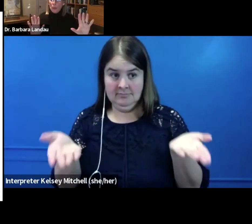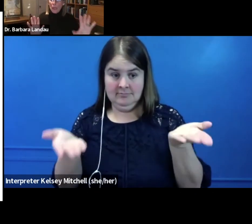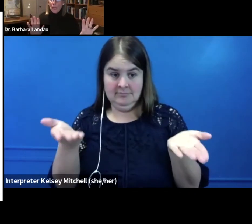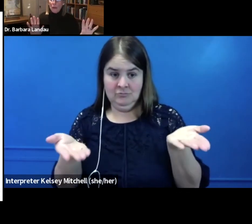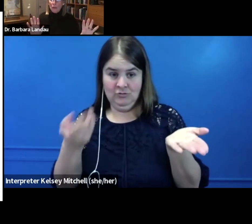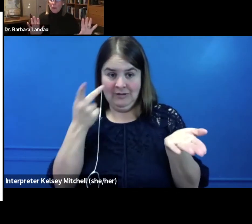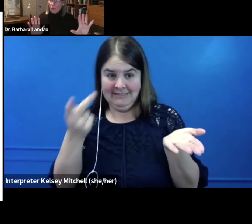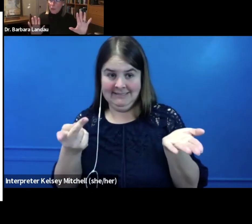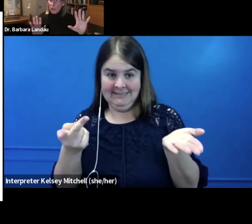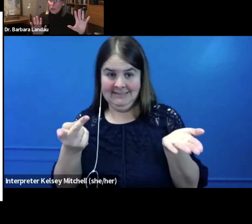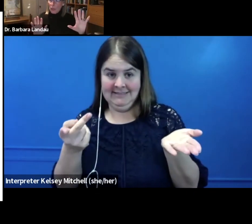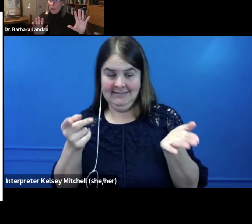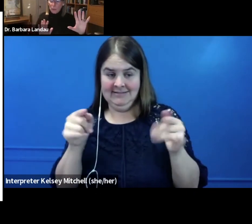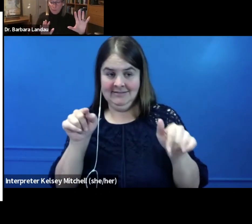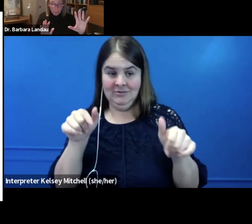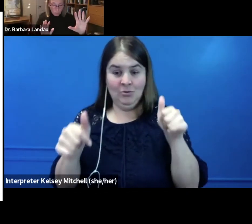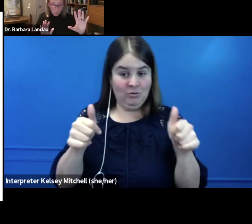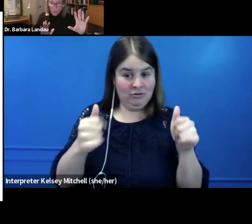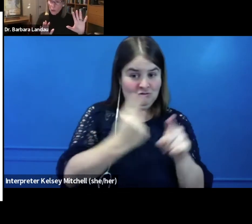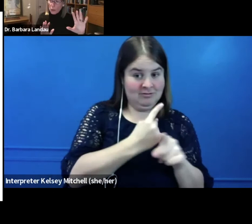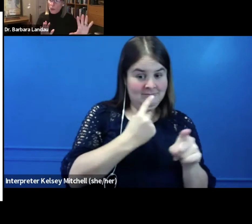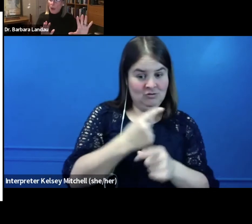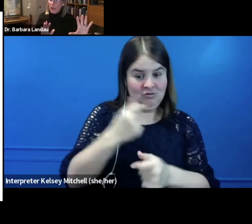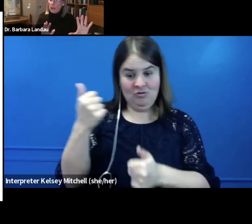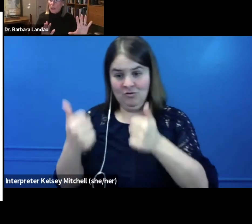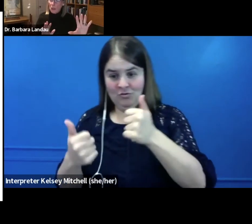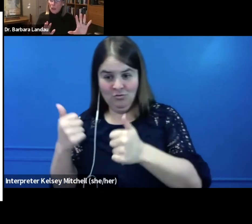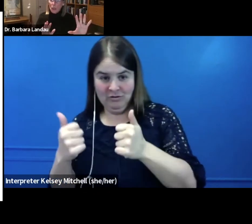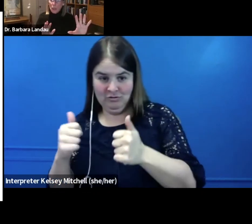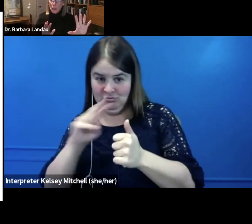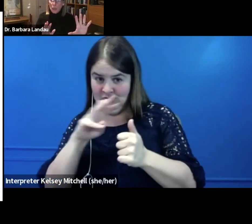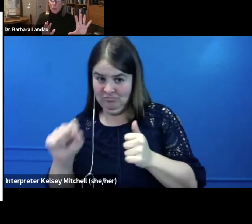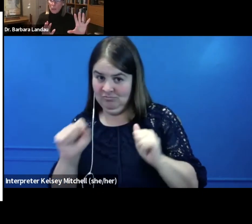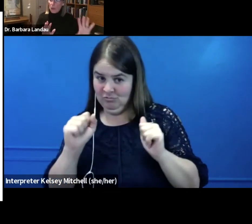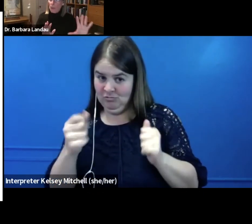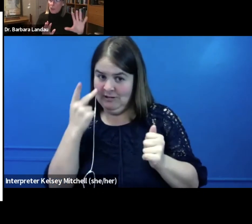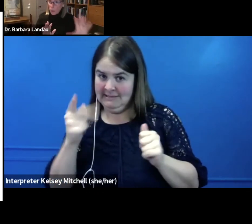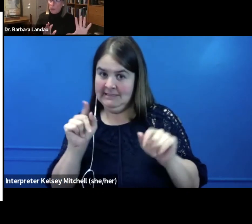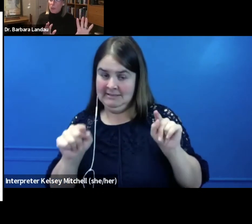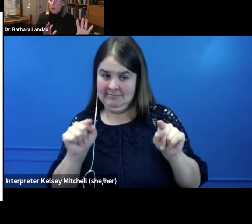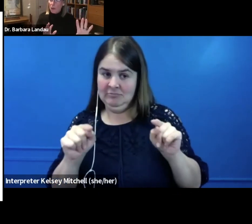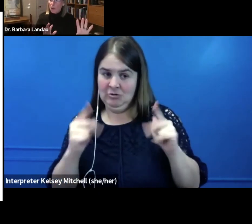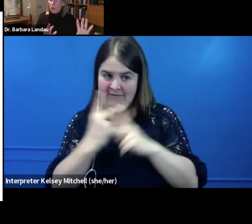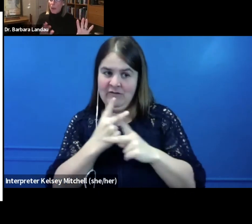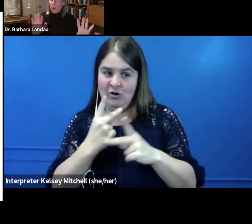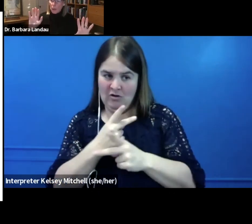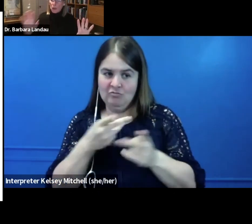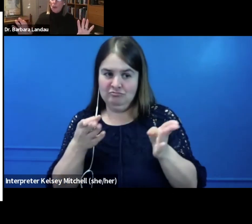gave the um the drawings uh which group was the